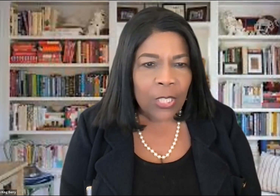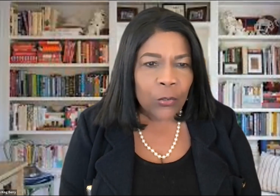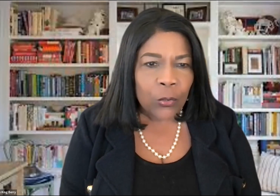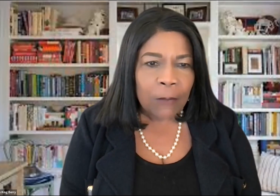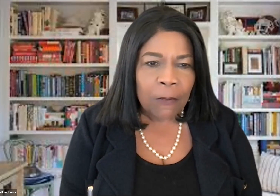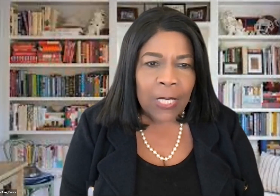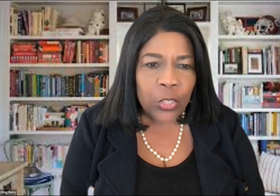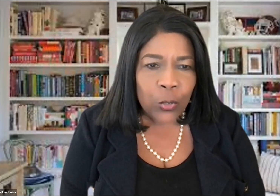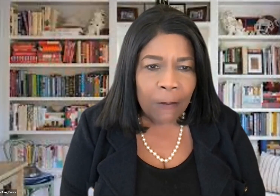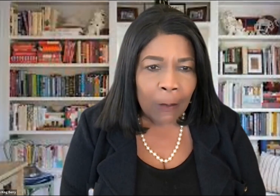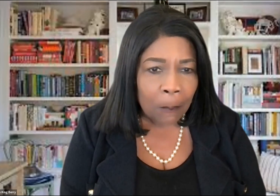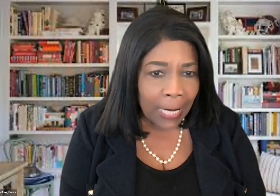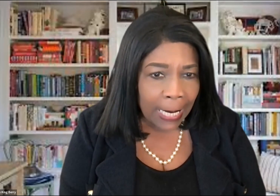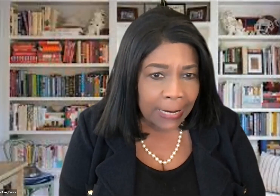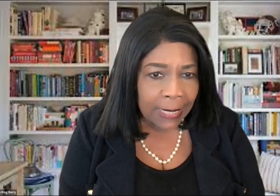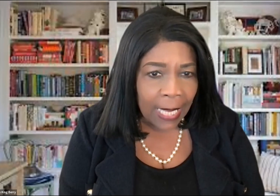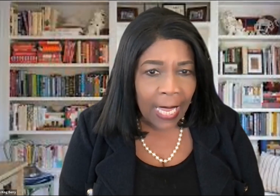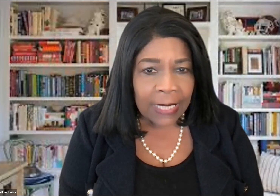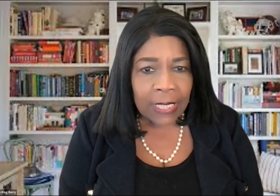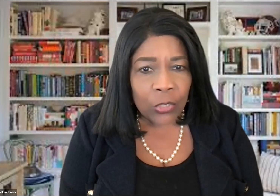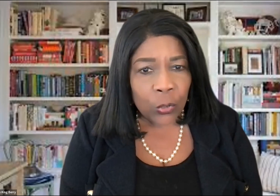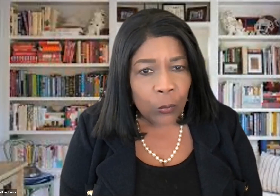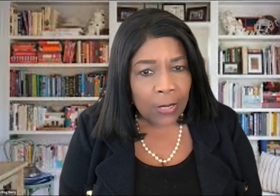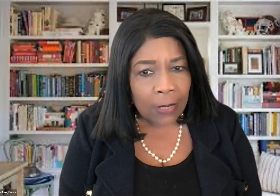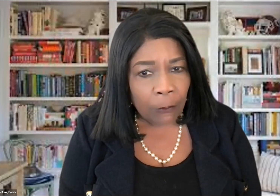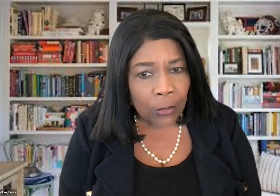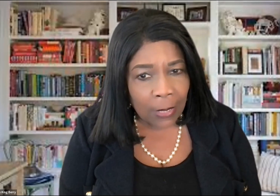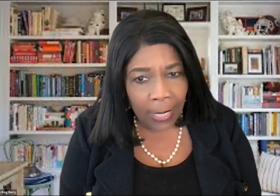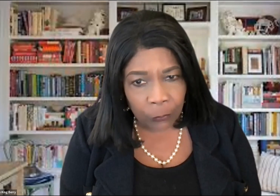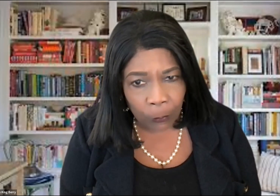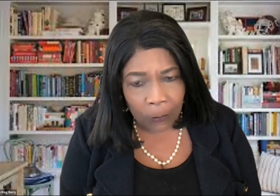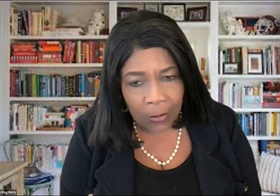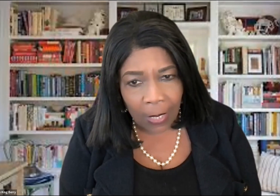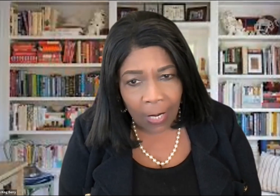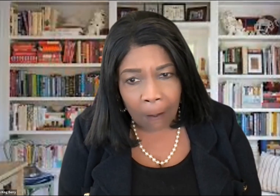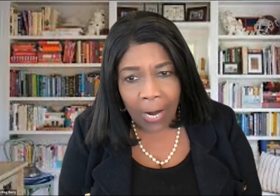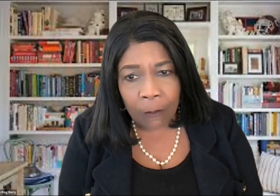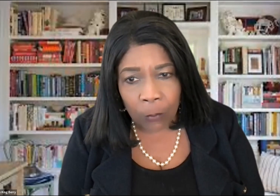Prepare us teachers to live, to develop plans and teach students in diverse classrooms.